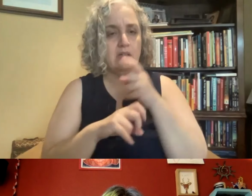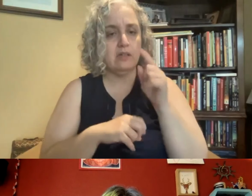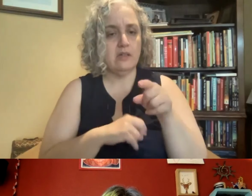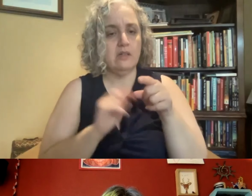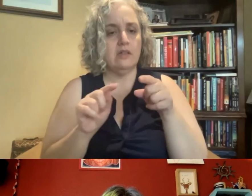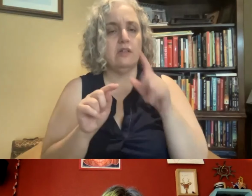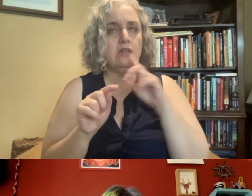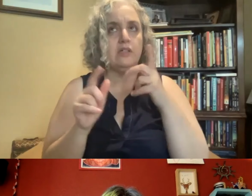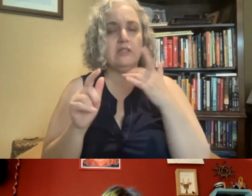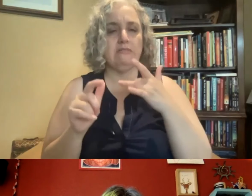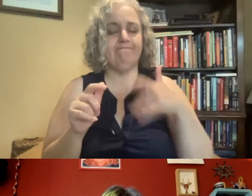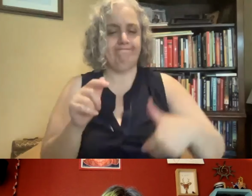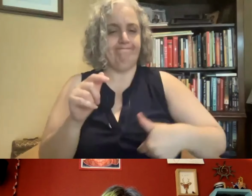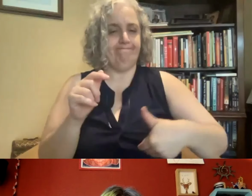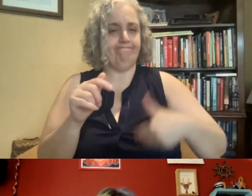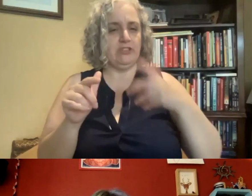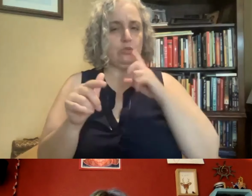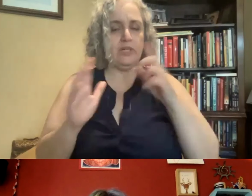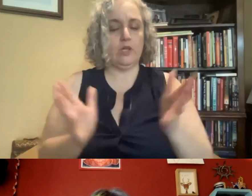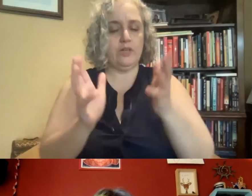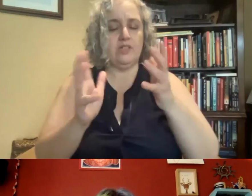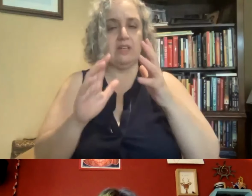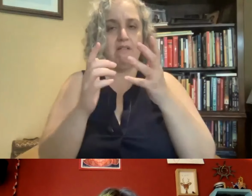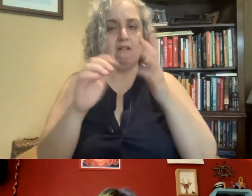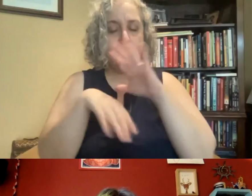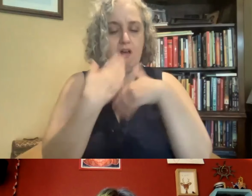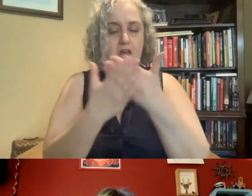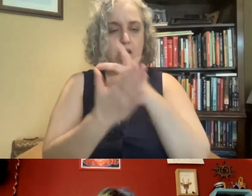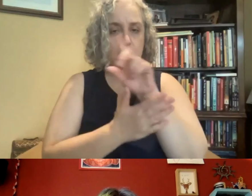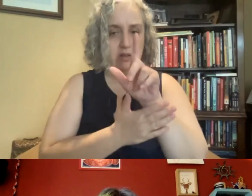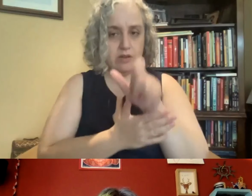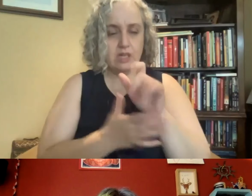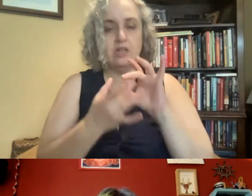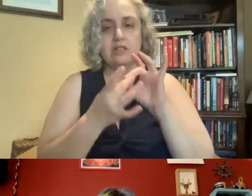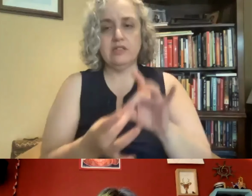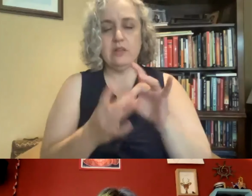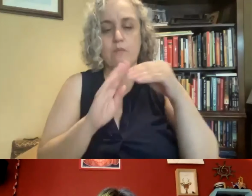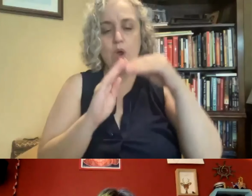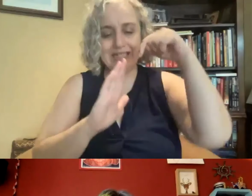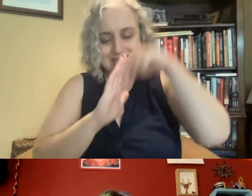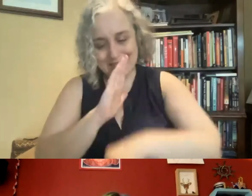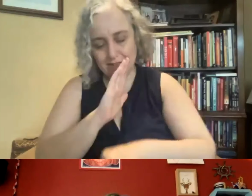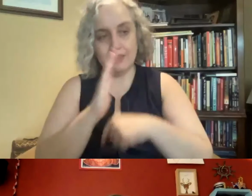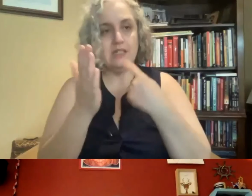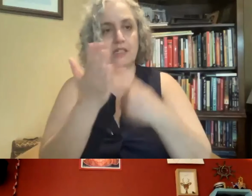drive almost every question towards this deeper thinking about where are we going.